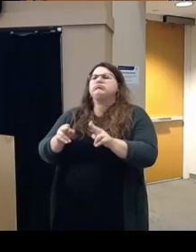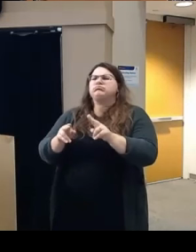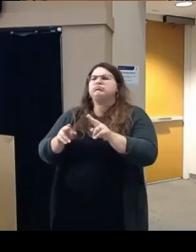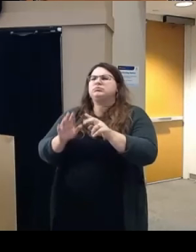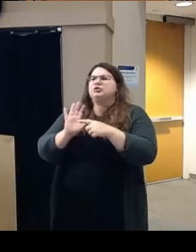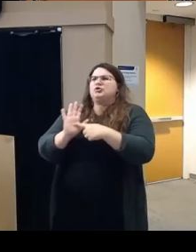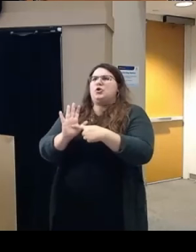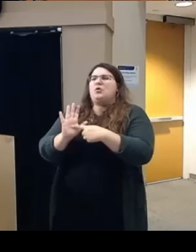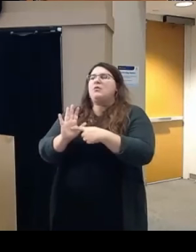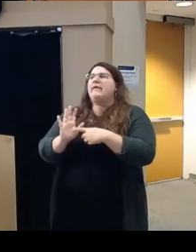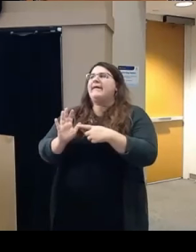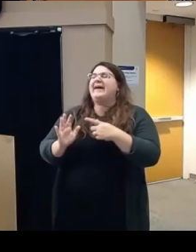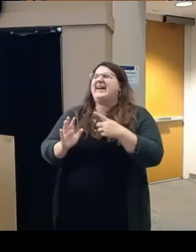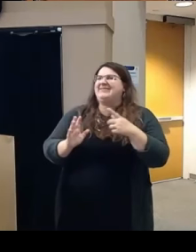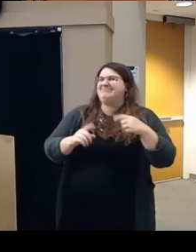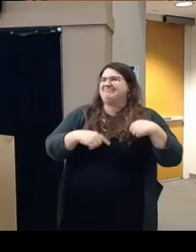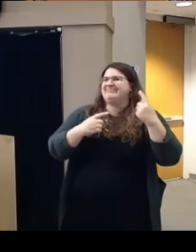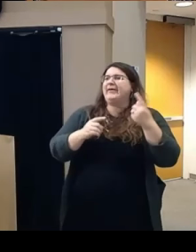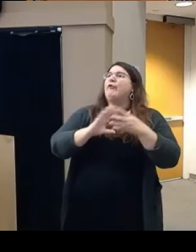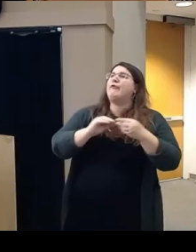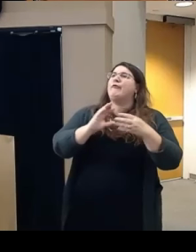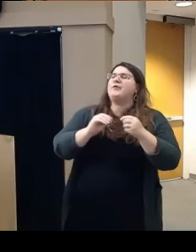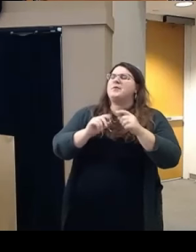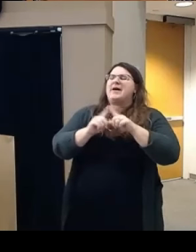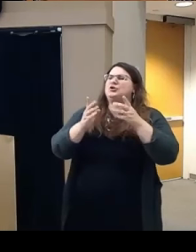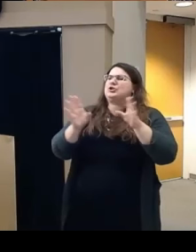because I know there hasn't been a ton of detailed information thus far um and then I'm going to talk